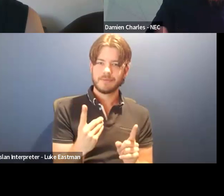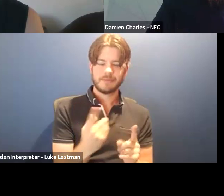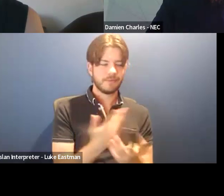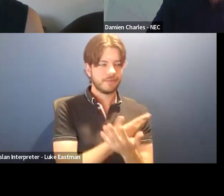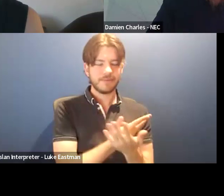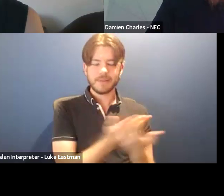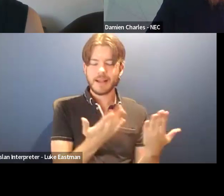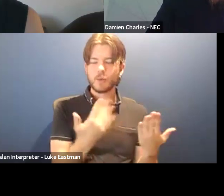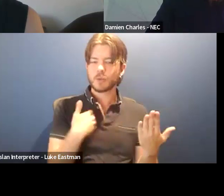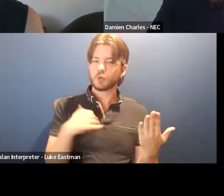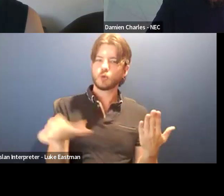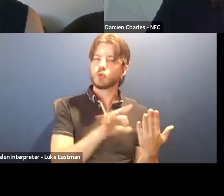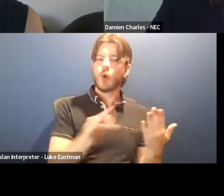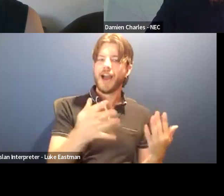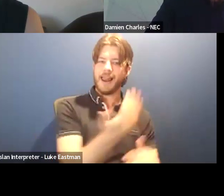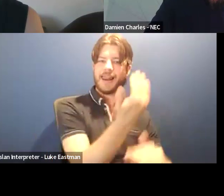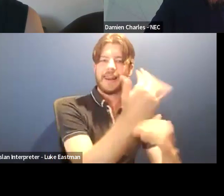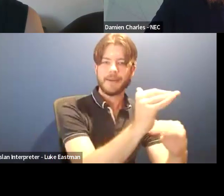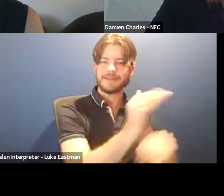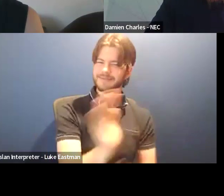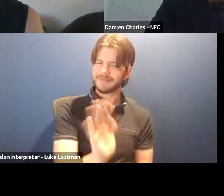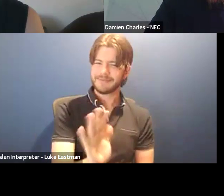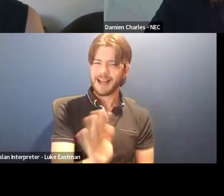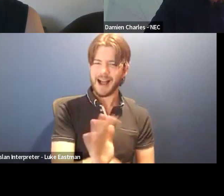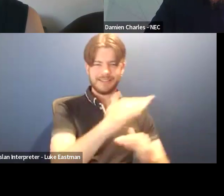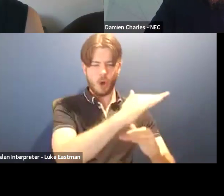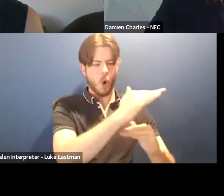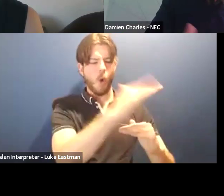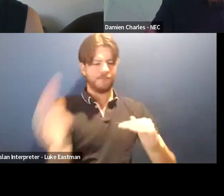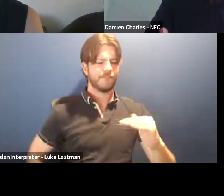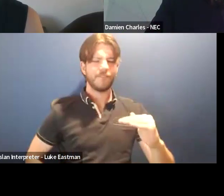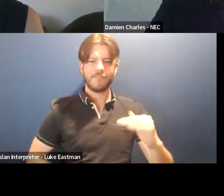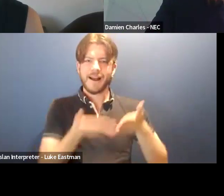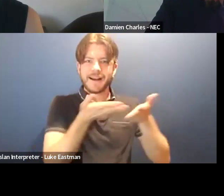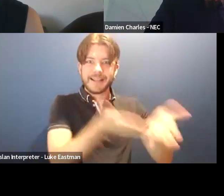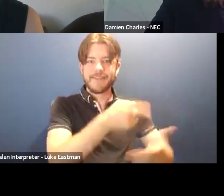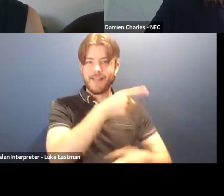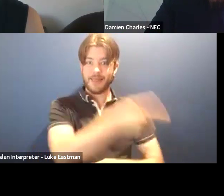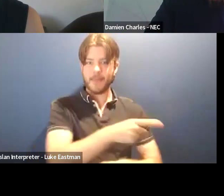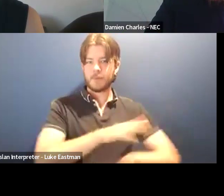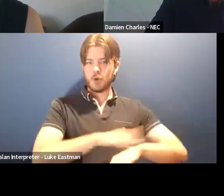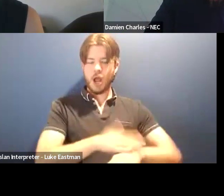should try and explore the fullness of that opportunity for everyone until they